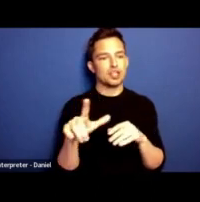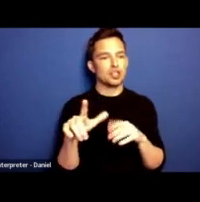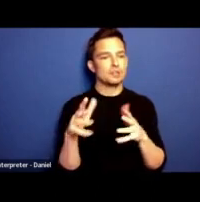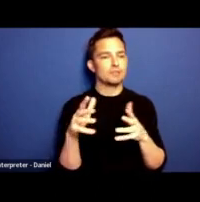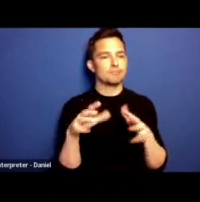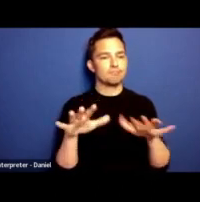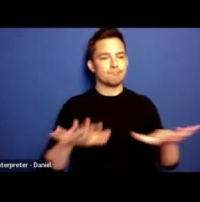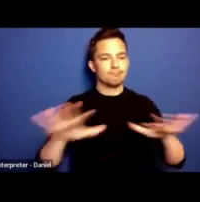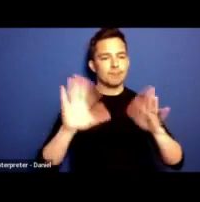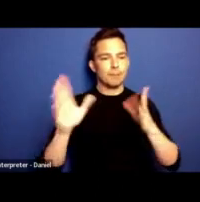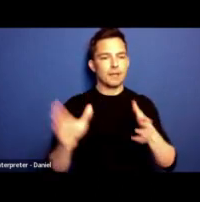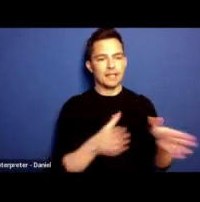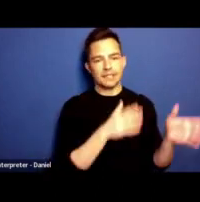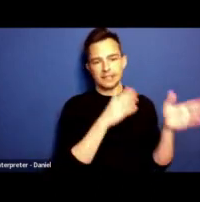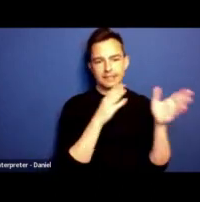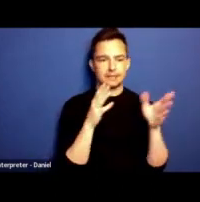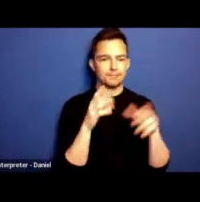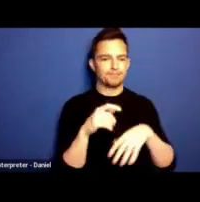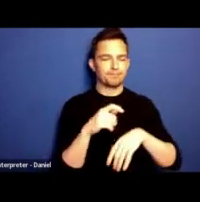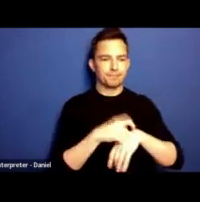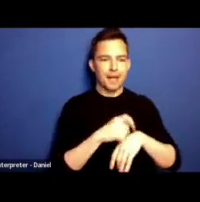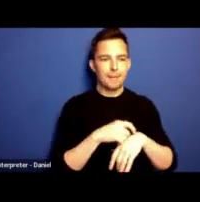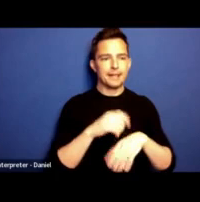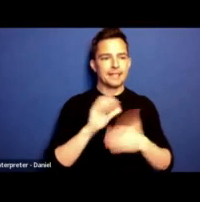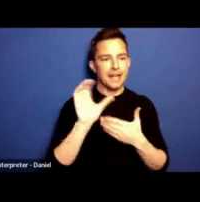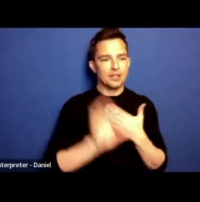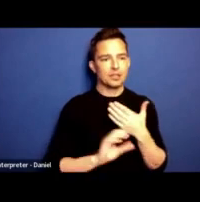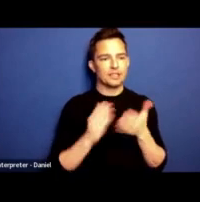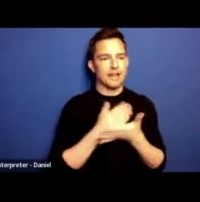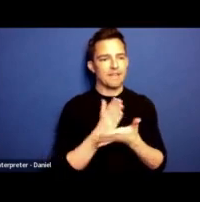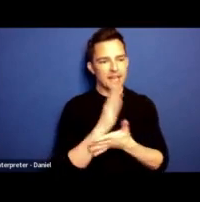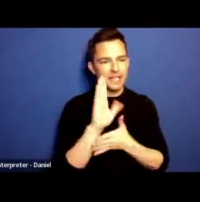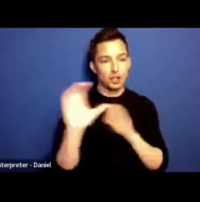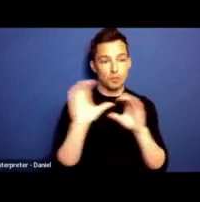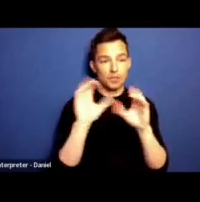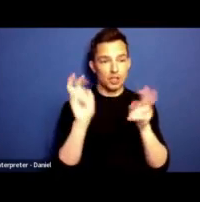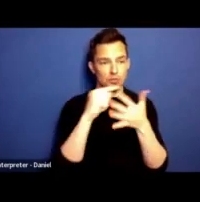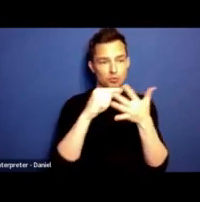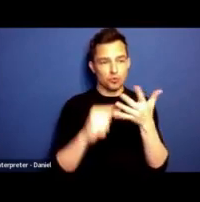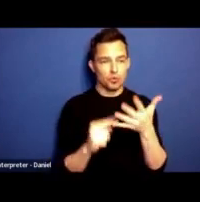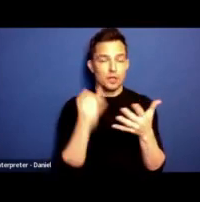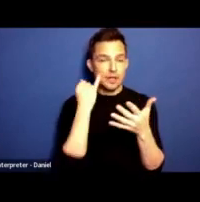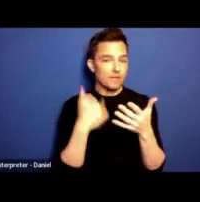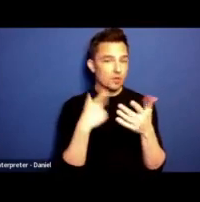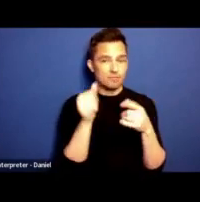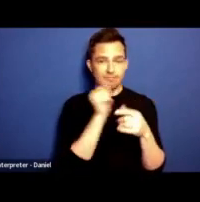planning, timing and calendar, navigation and communication issues. If you suffer from a head injury, you're high risk of